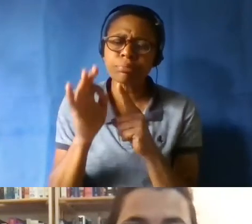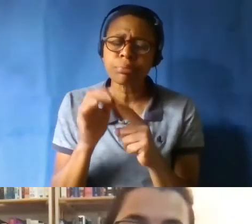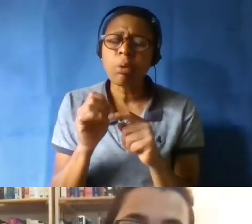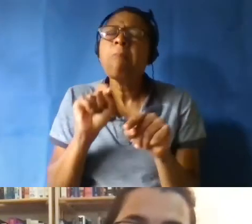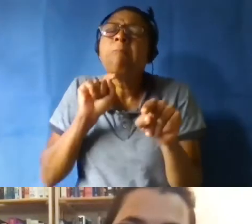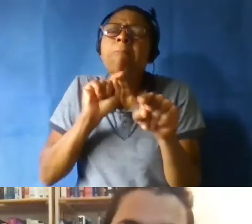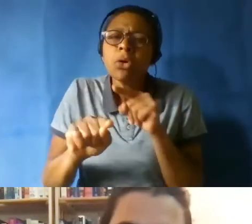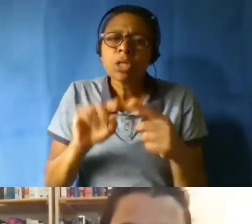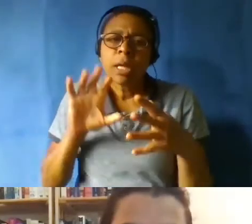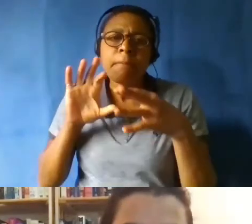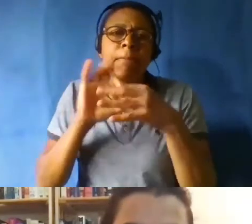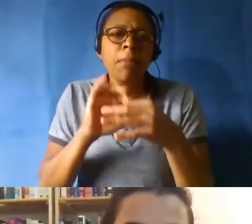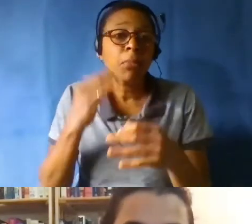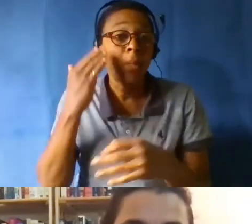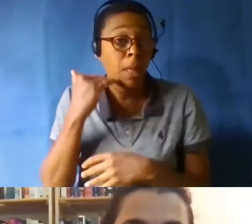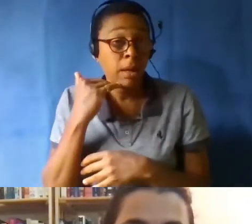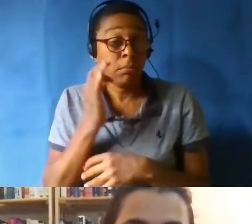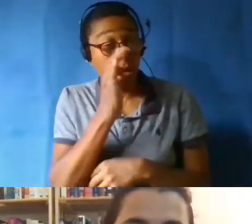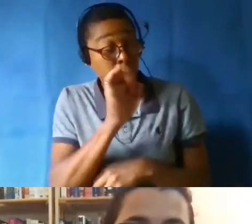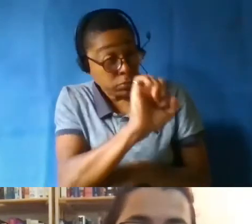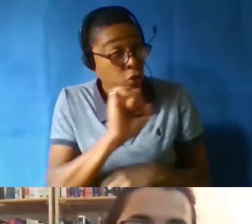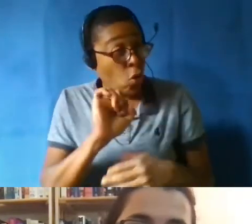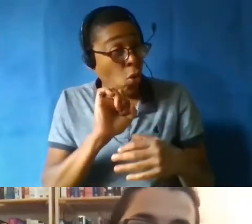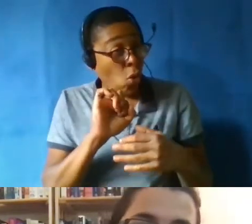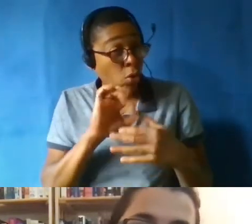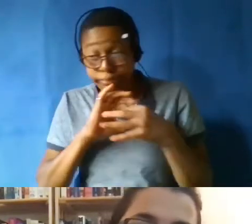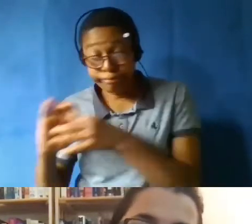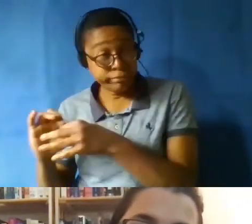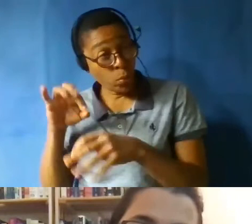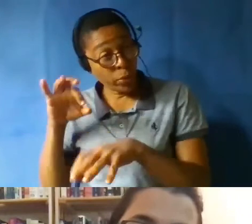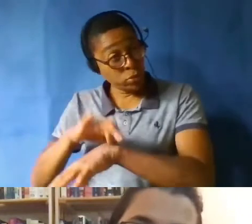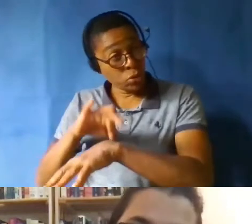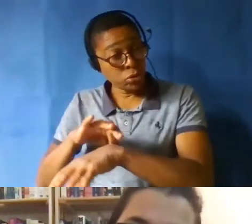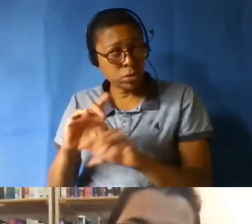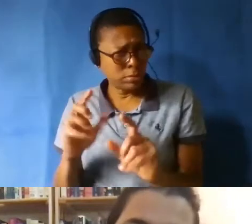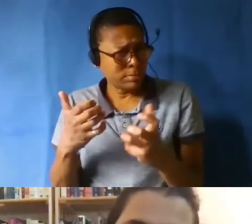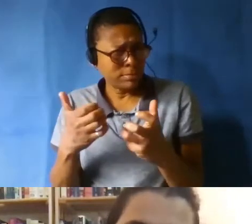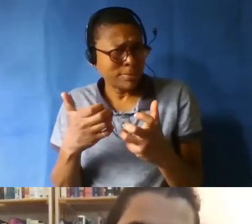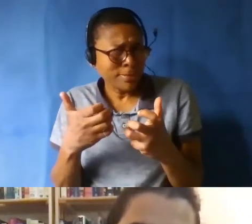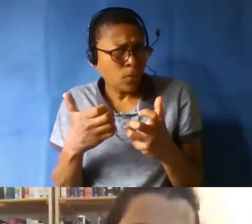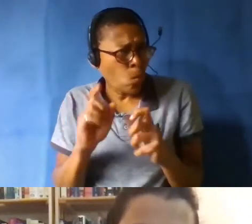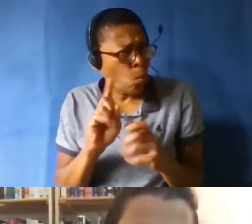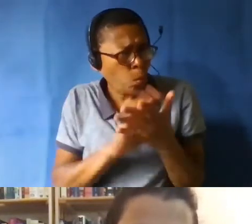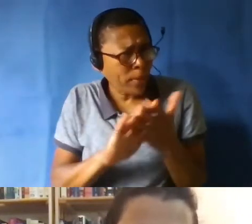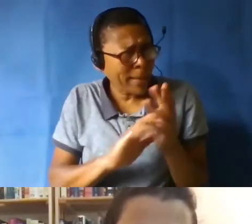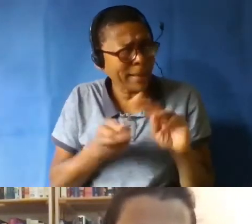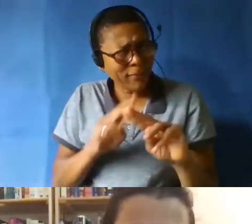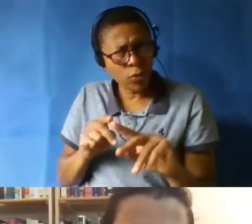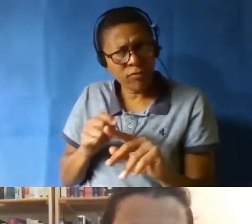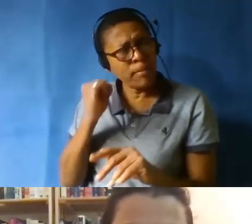with doctors and so what that does to our ability to seek help I think just to